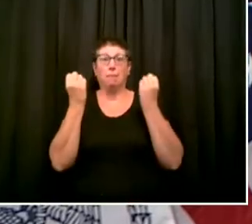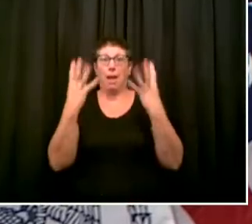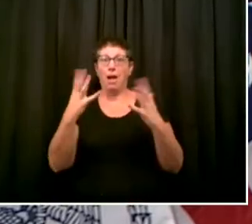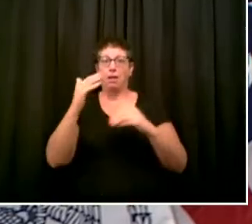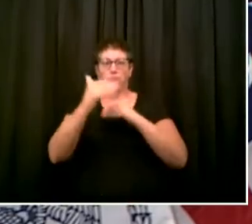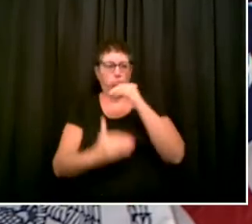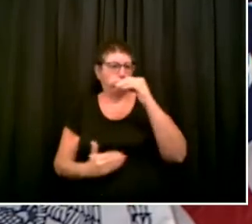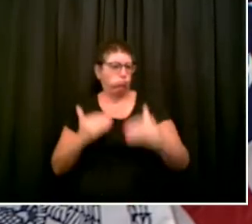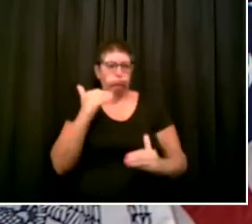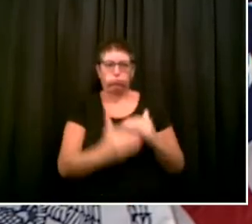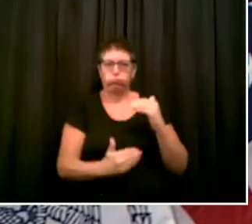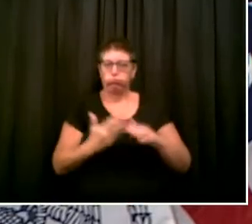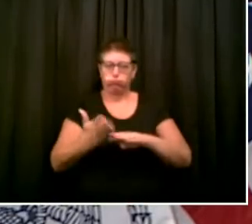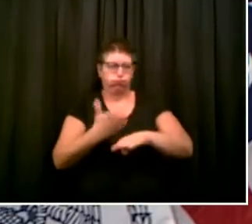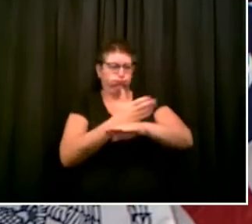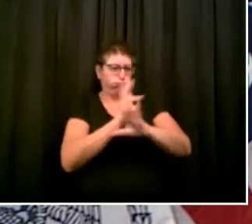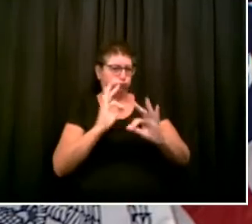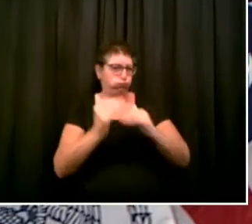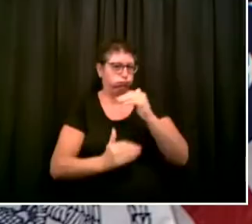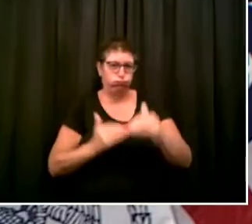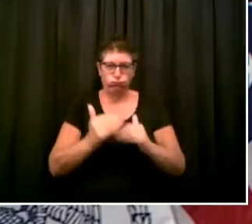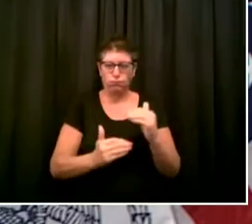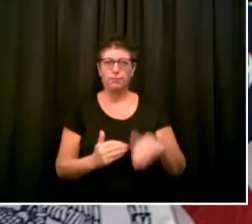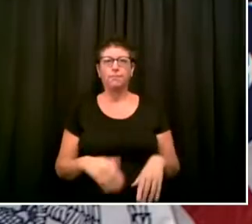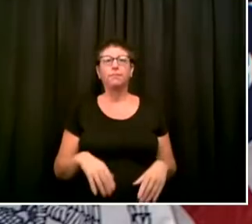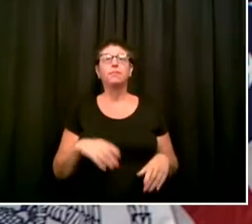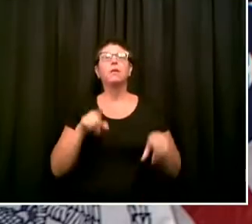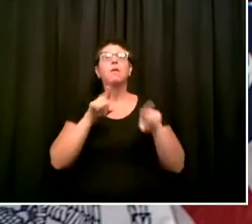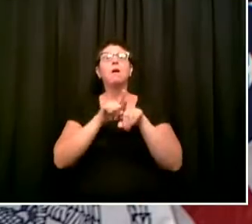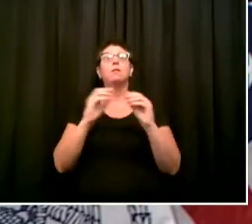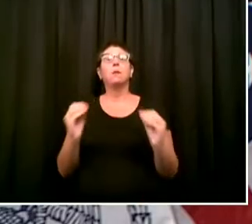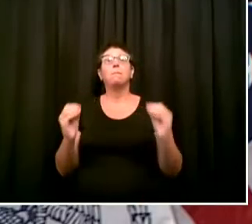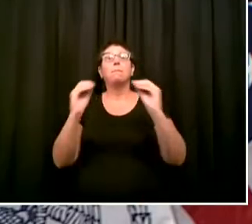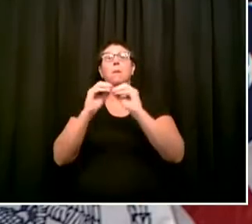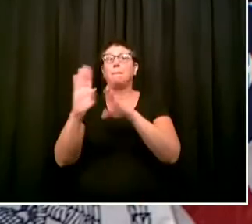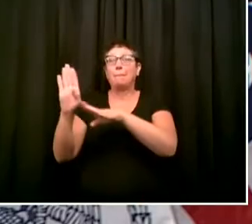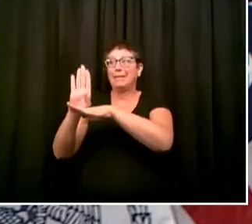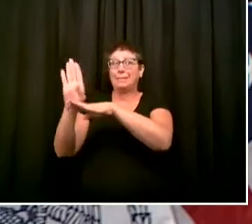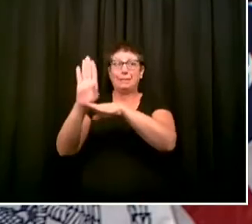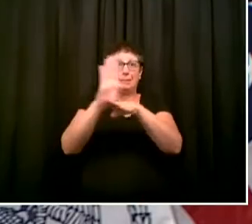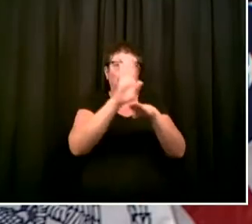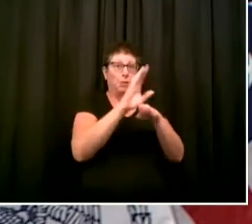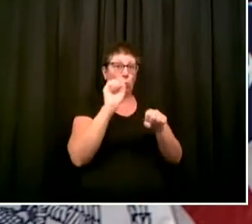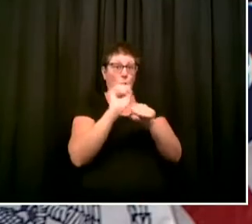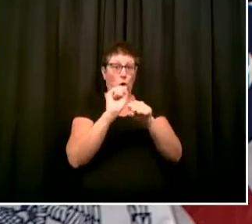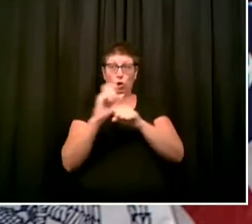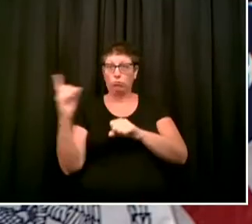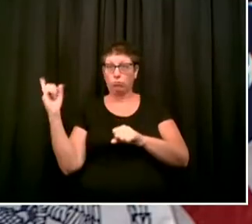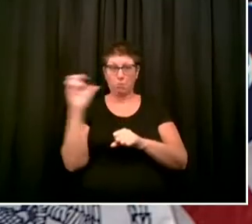GOING ON. WE SEE REAL PROGRESS. AGAIN,